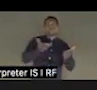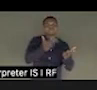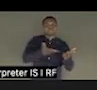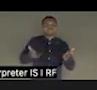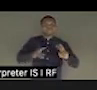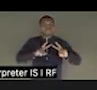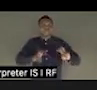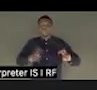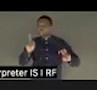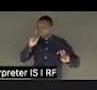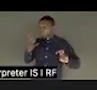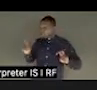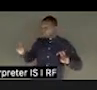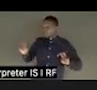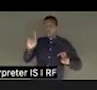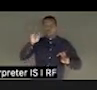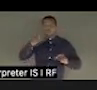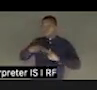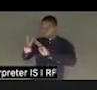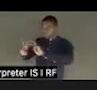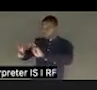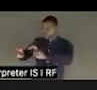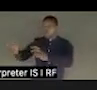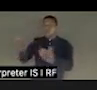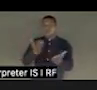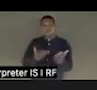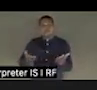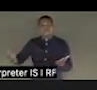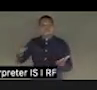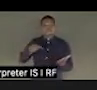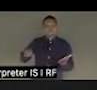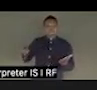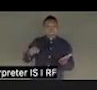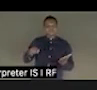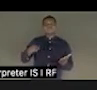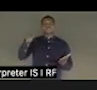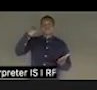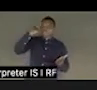And we're also going to ask the users of course. So when we have collected the best